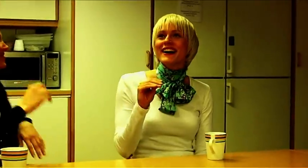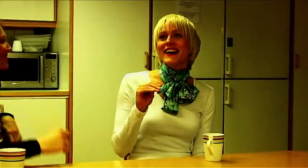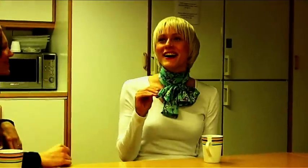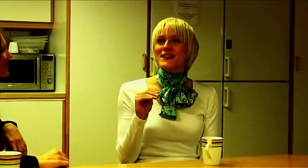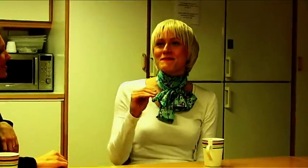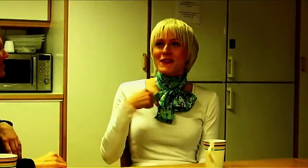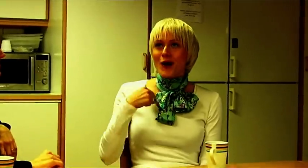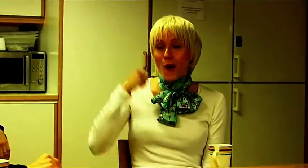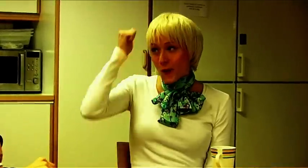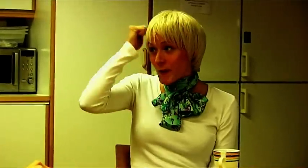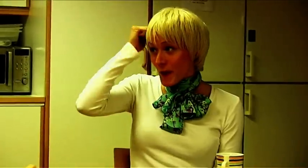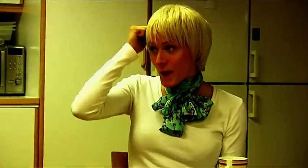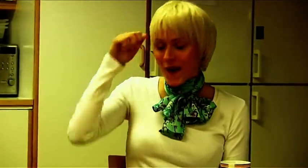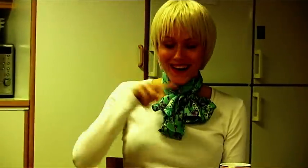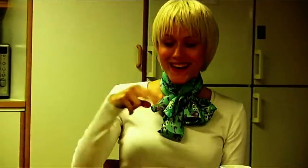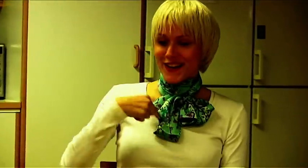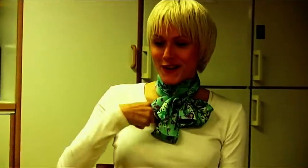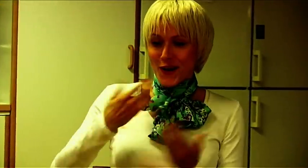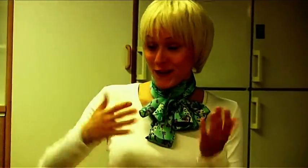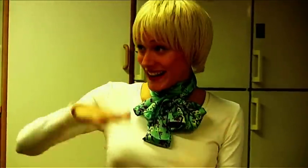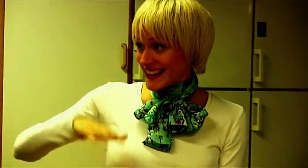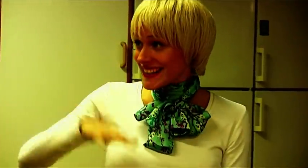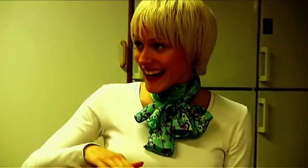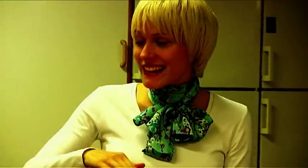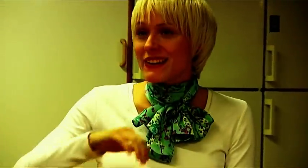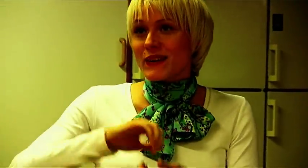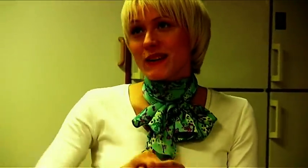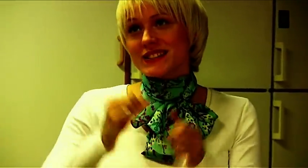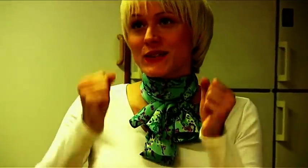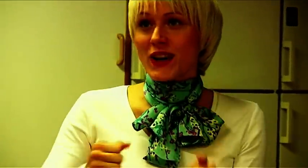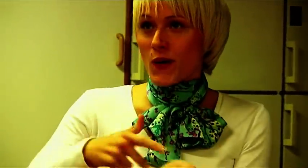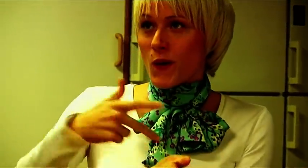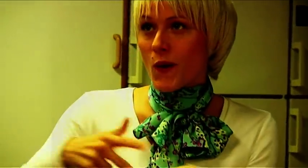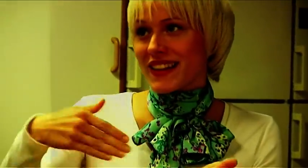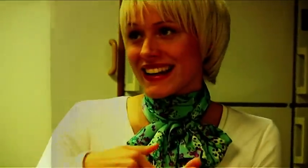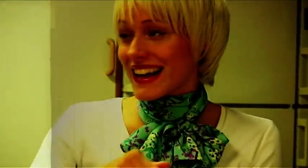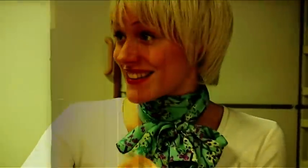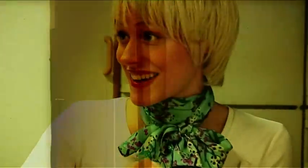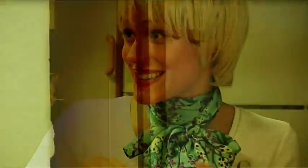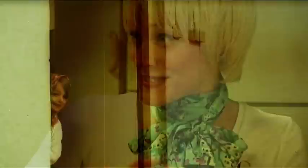I remember when I was little and went to the laundry room...